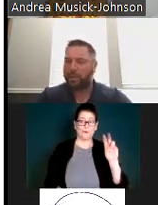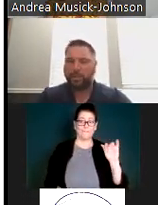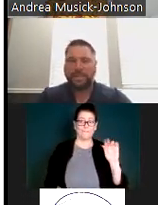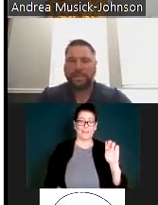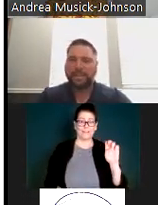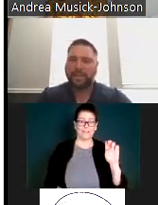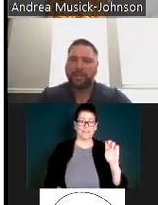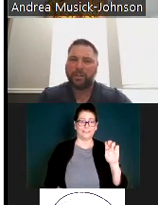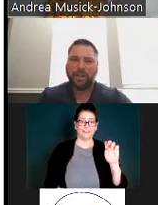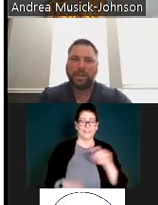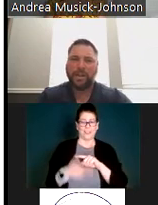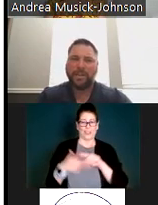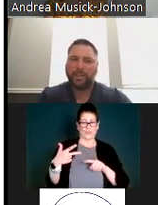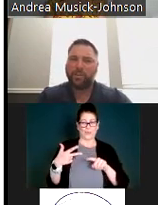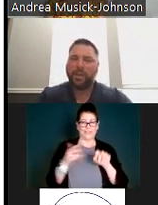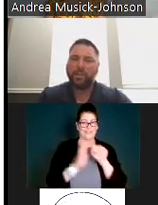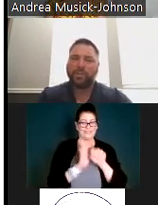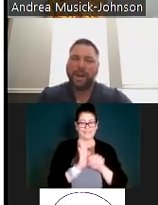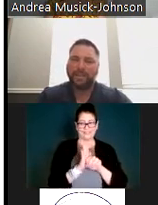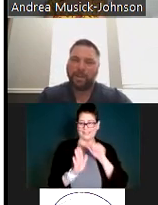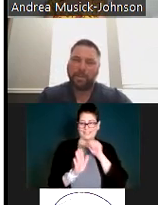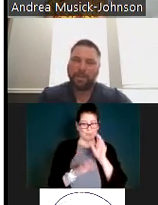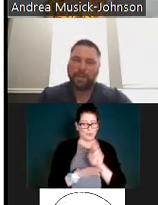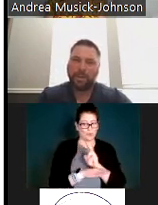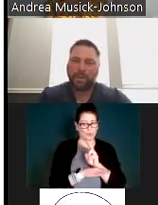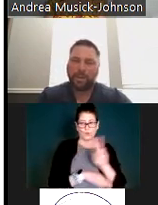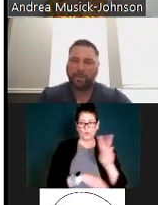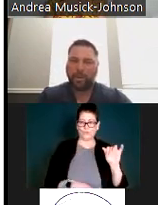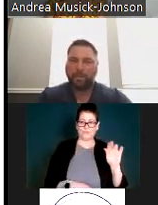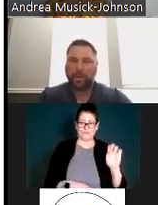only 3 states in the country that do not use VINE in in some way, shape or form -